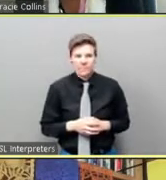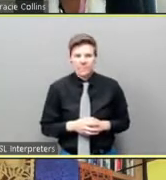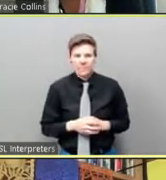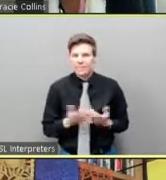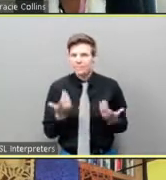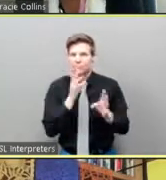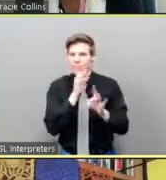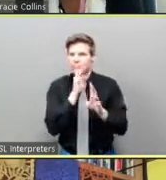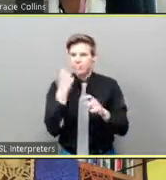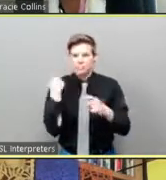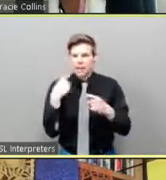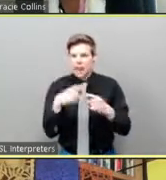a little and then